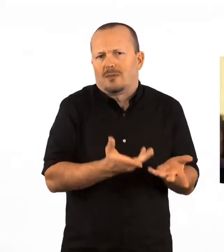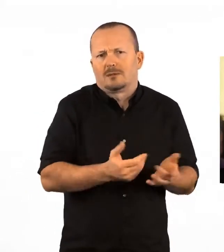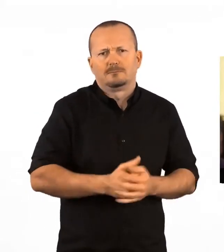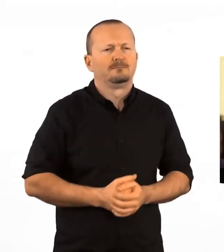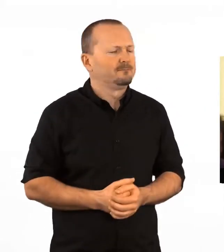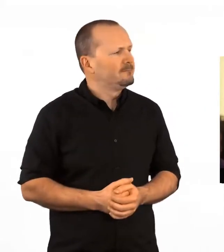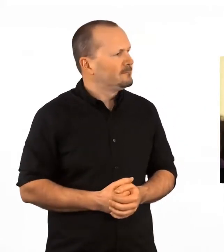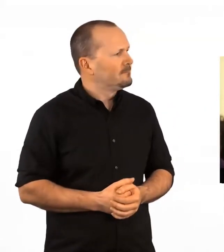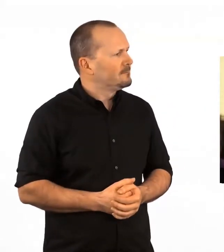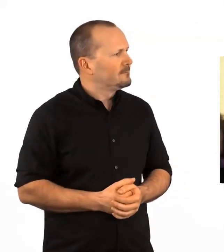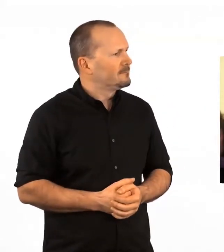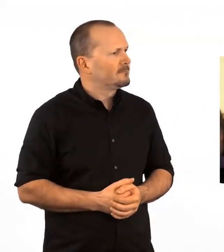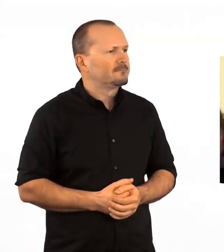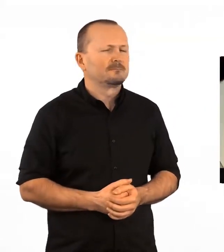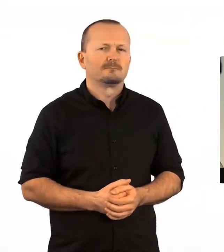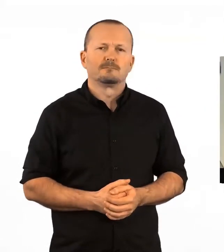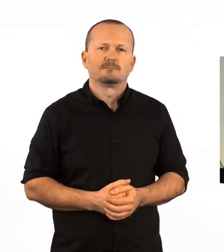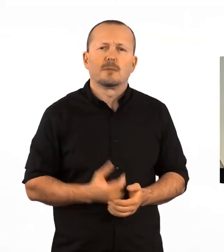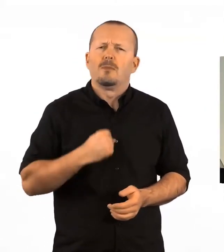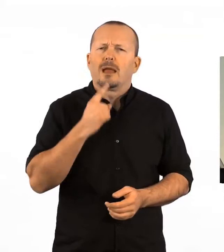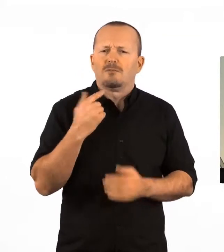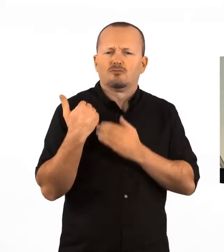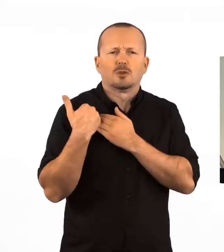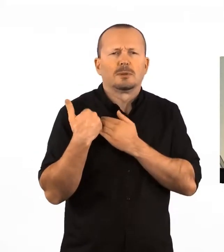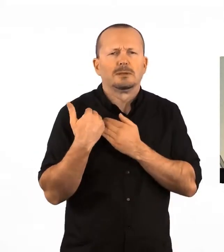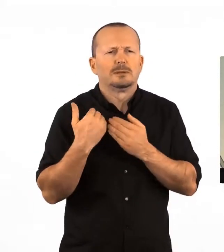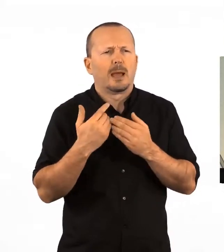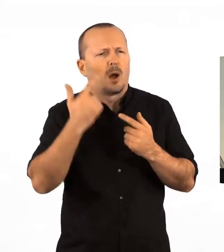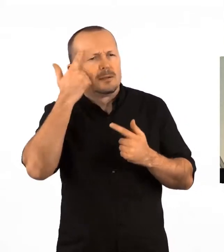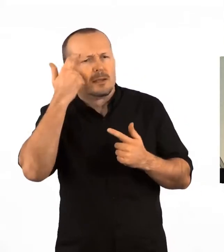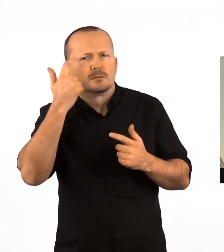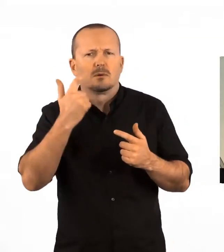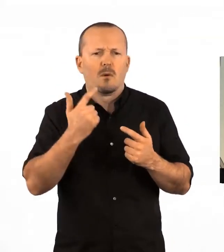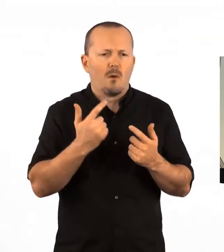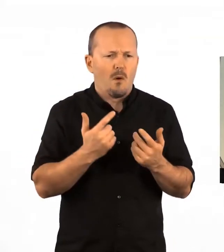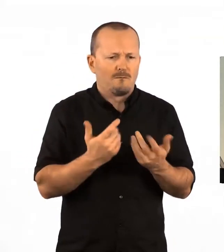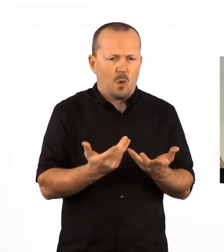Having responsibilities for each of your children, again according to what they can and can’t